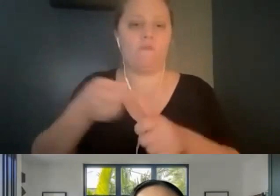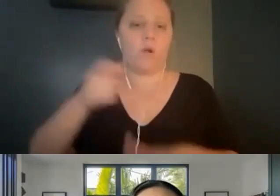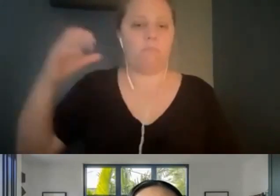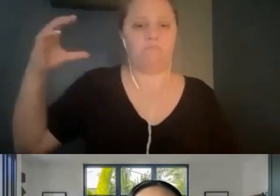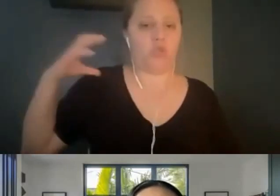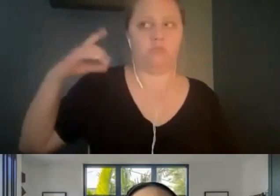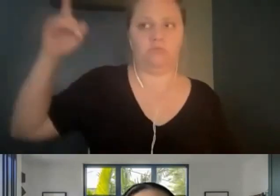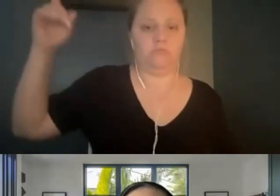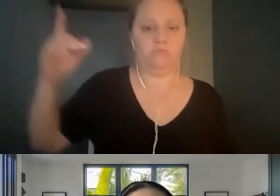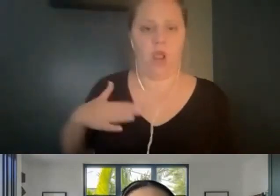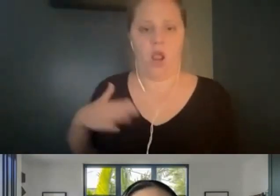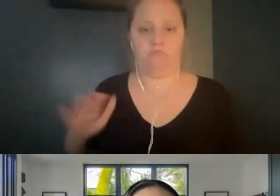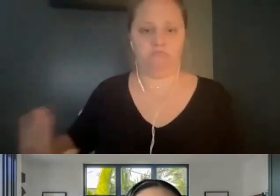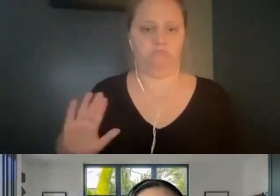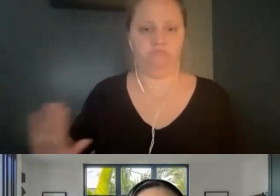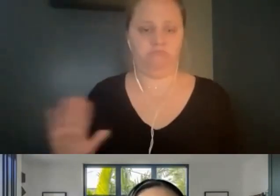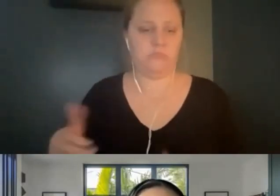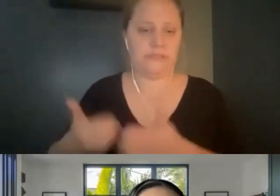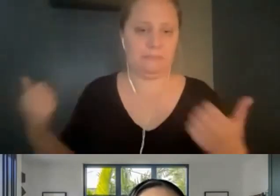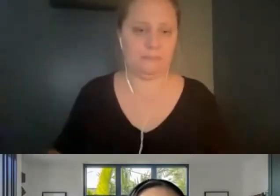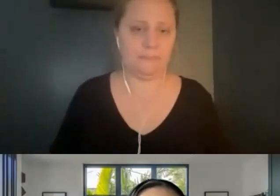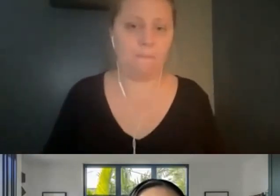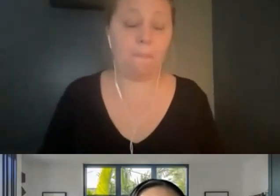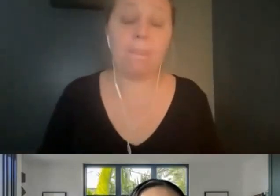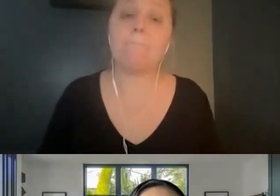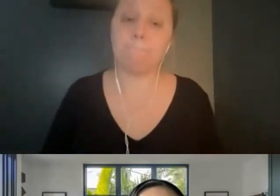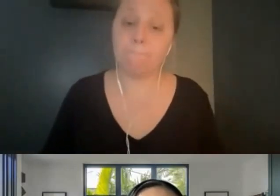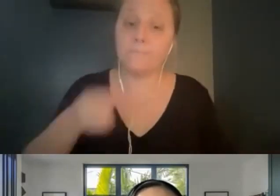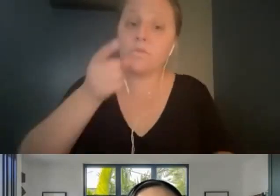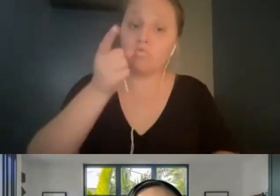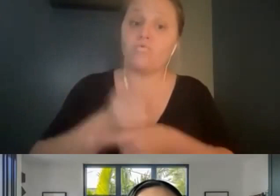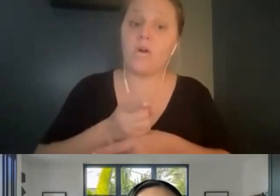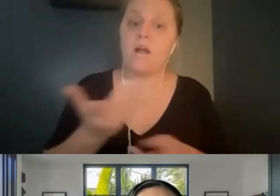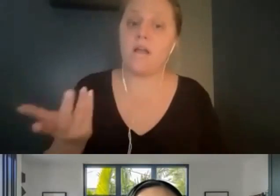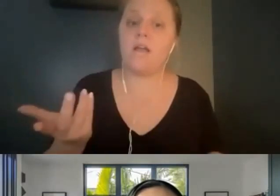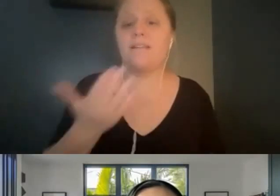Beth: Right, and I think a lot of the things and, thank you for sharing that, all of